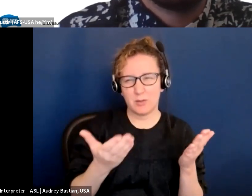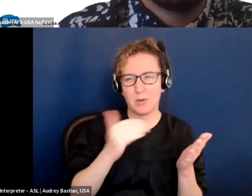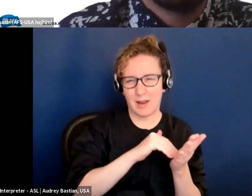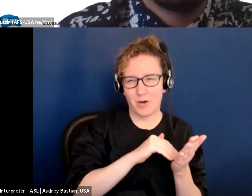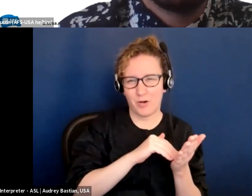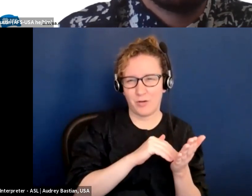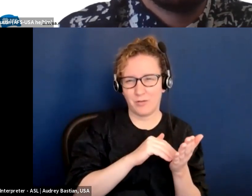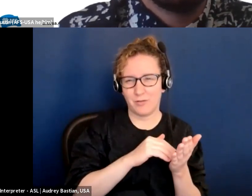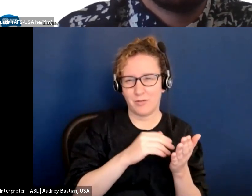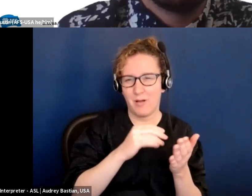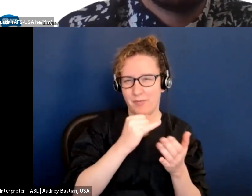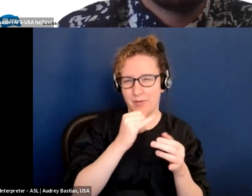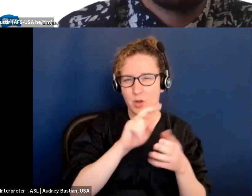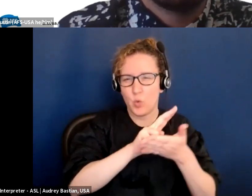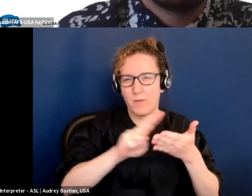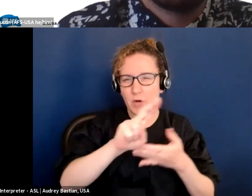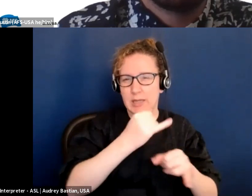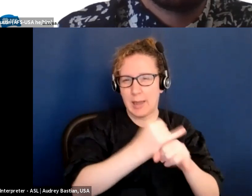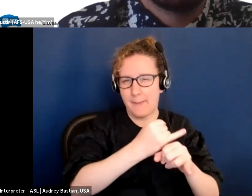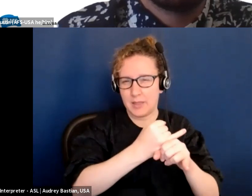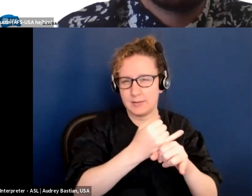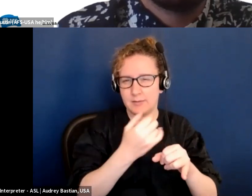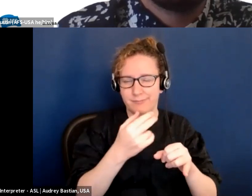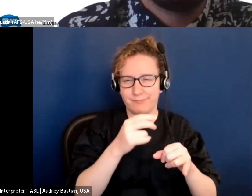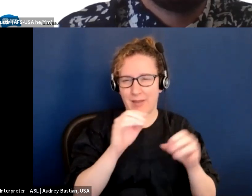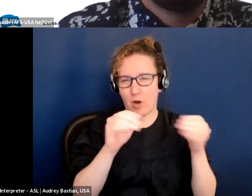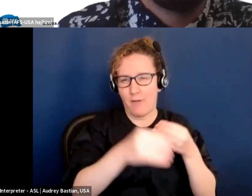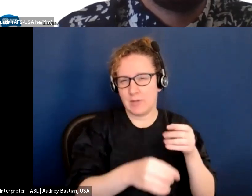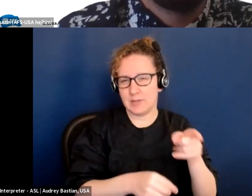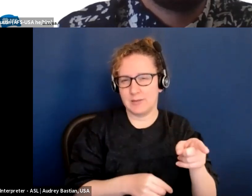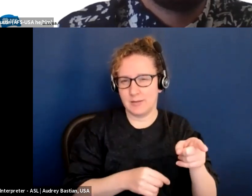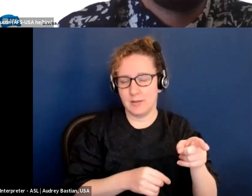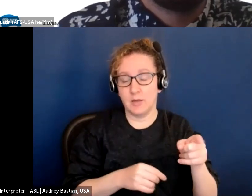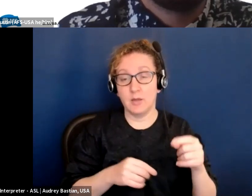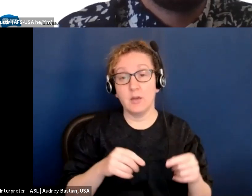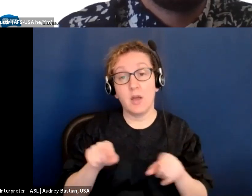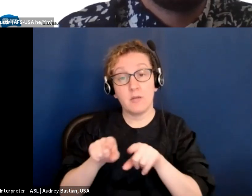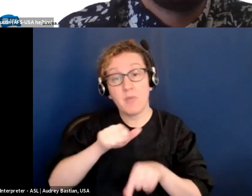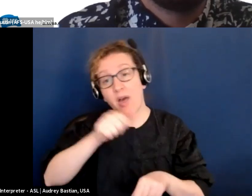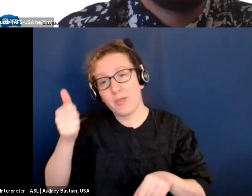campus and then there may be a host of other US based programs like Department of Vocational